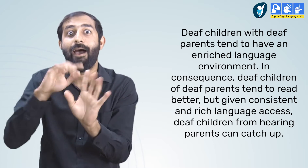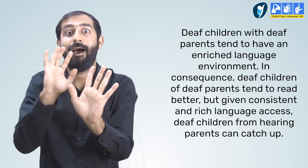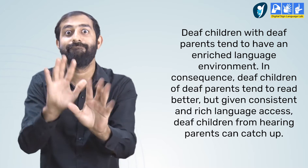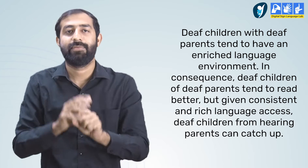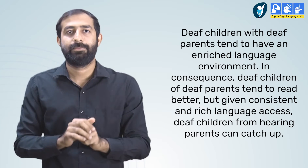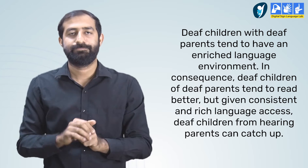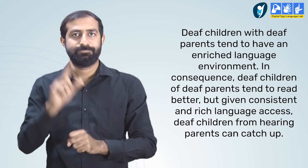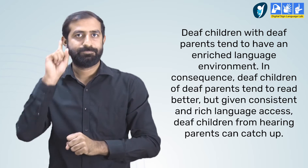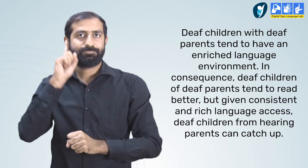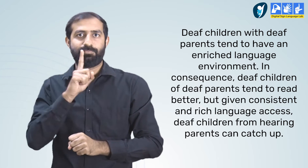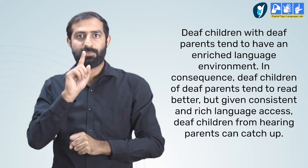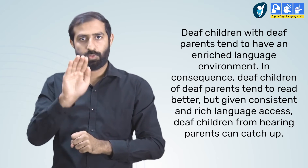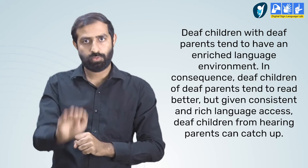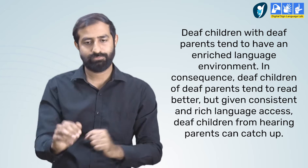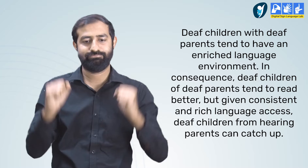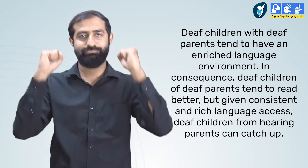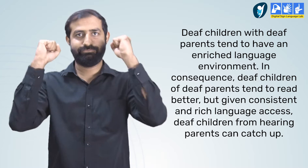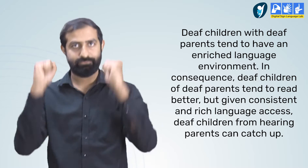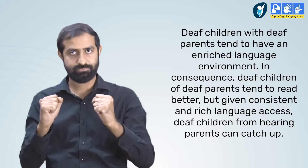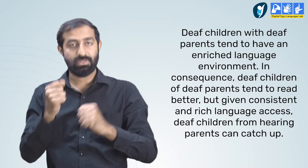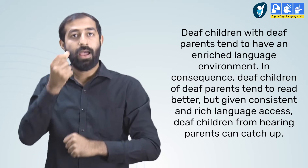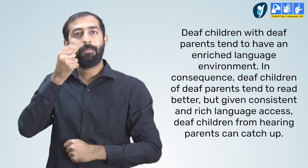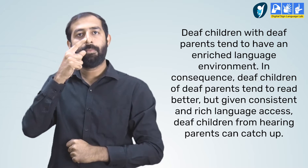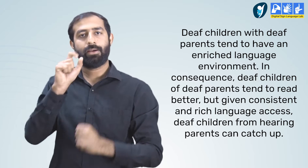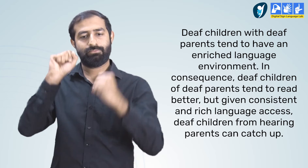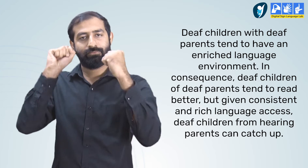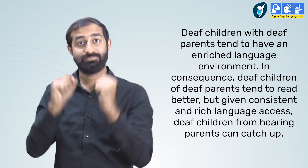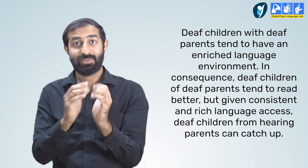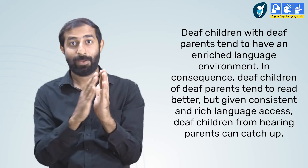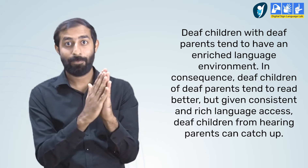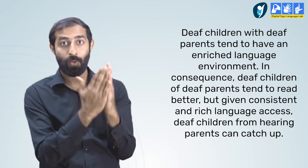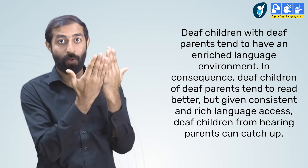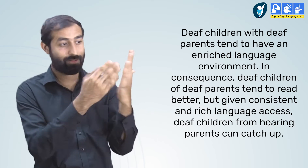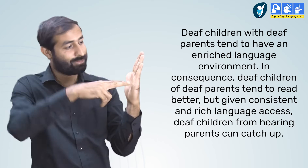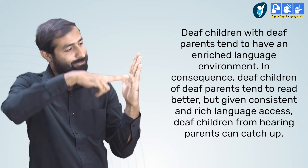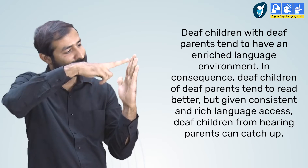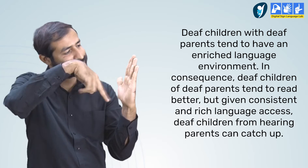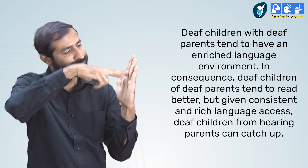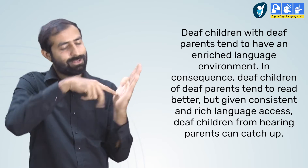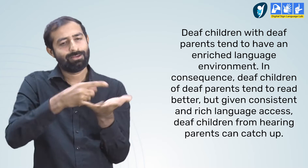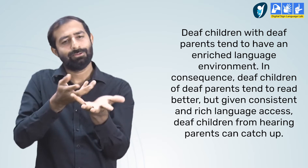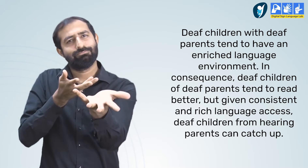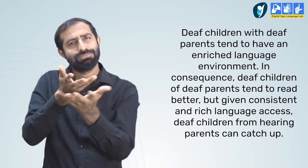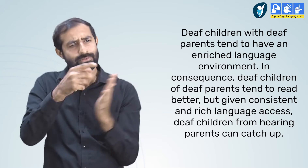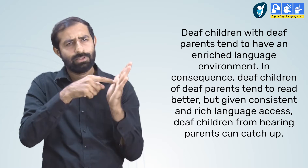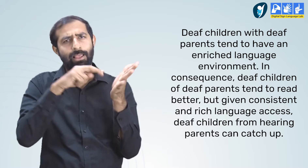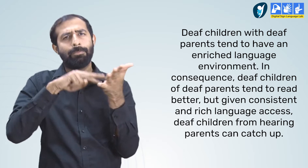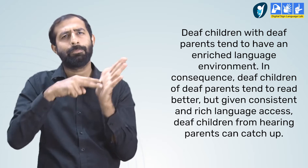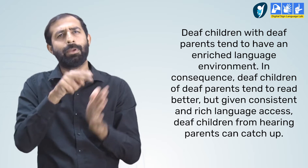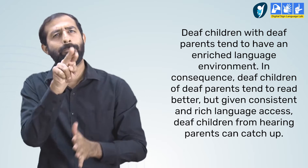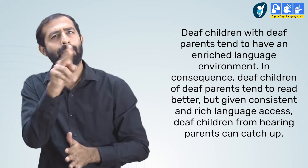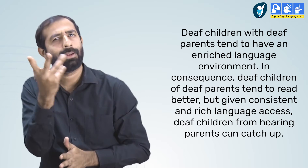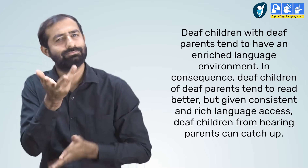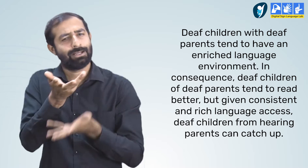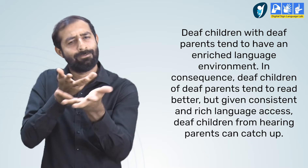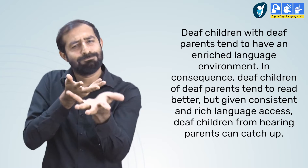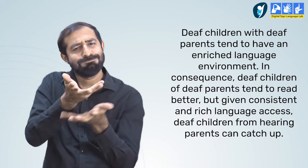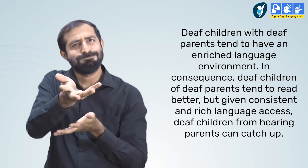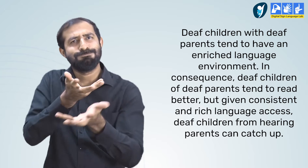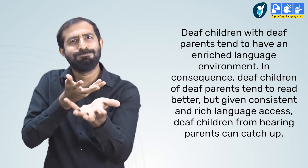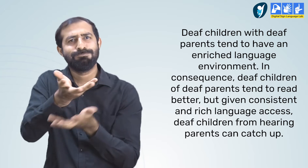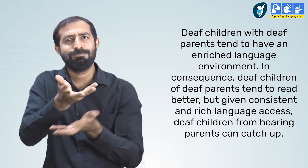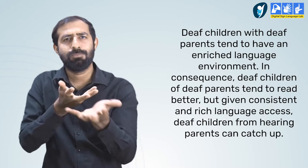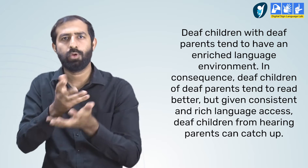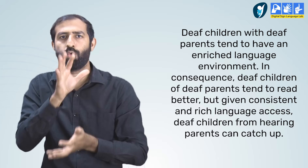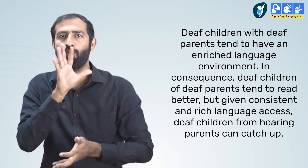Deaf Parents are perfect at explaining the meaning of words to deaf children.